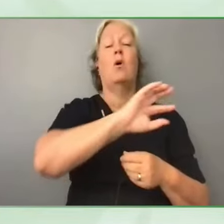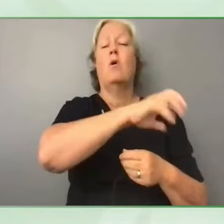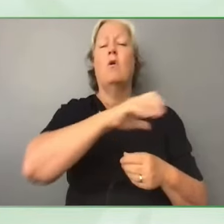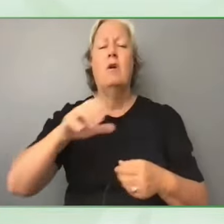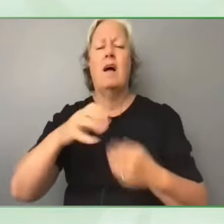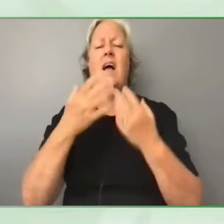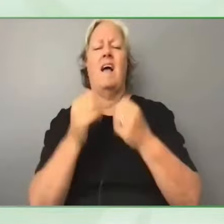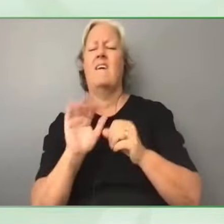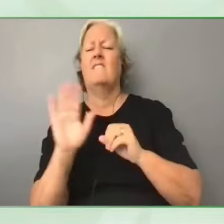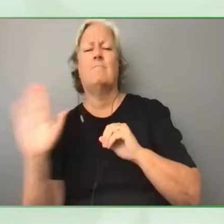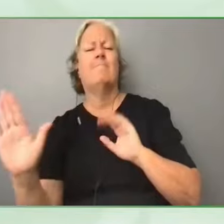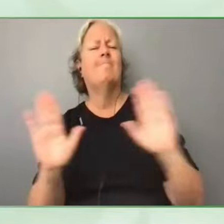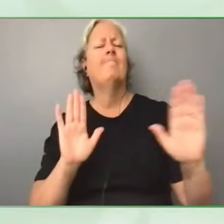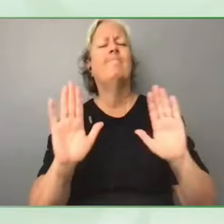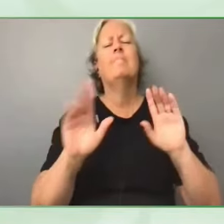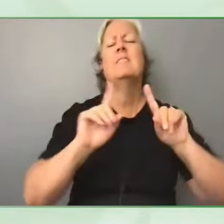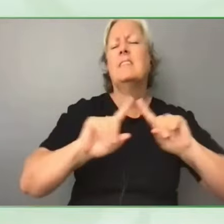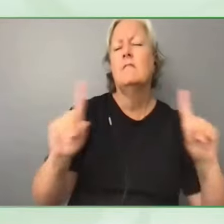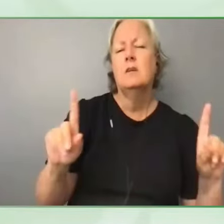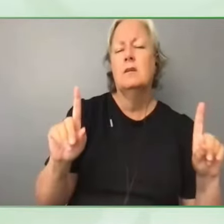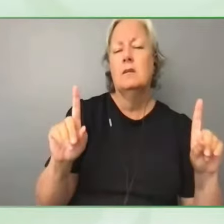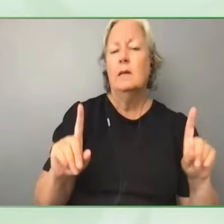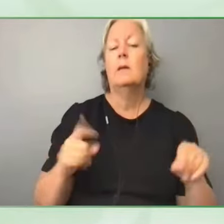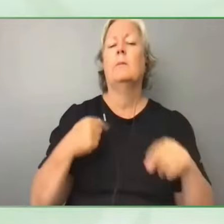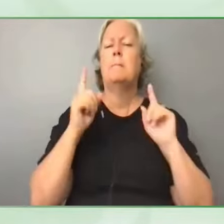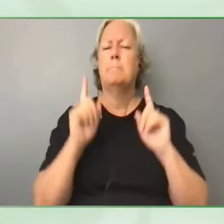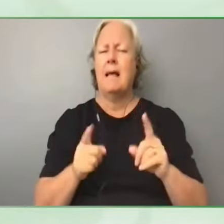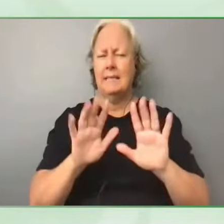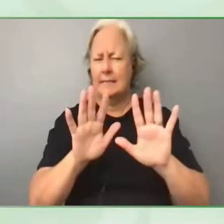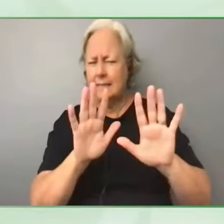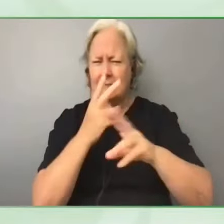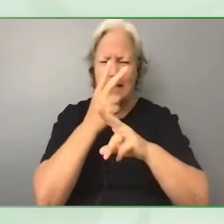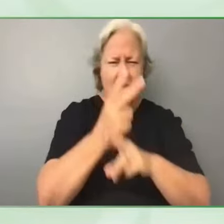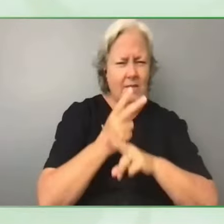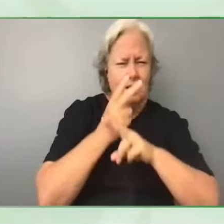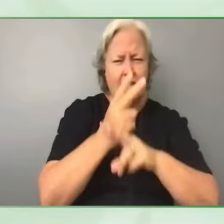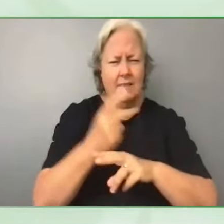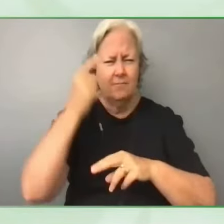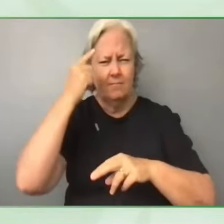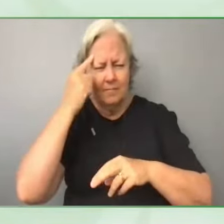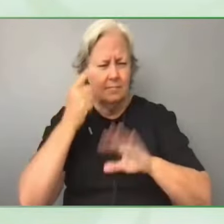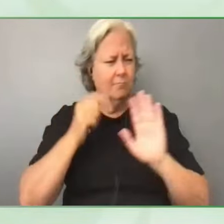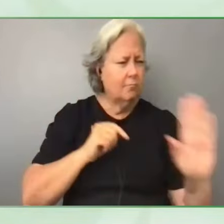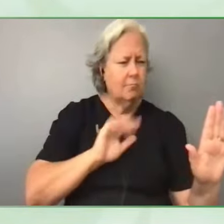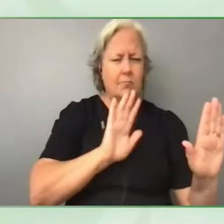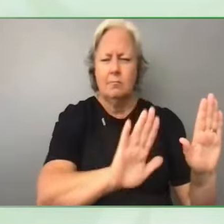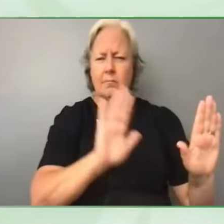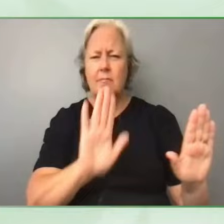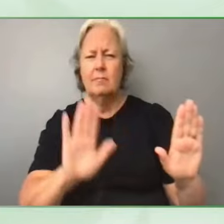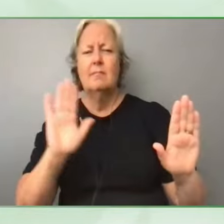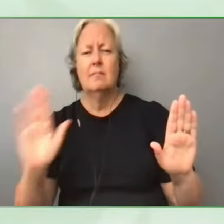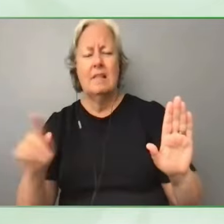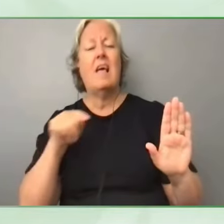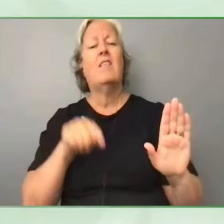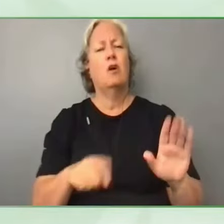must analyse these carefully and try not to be too late with the